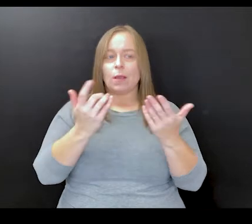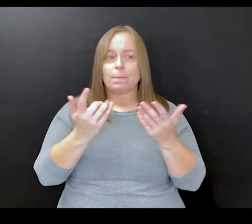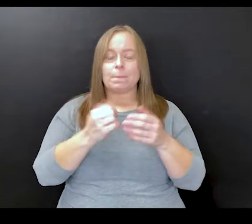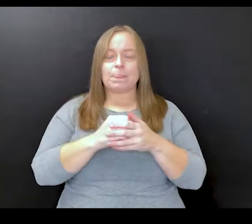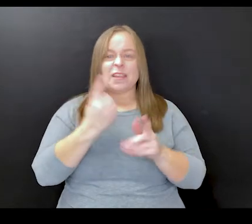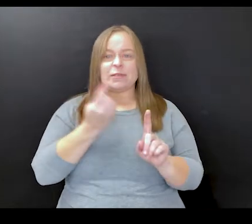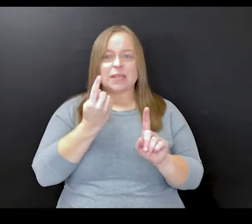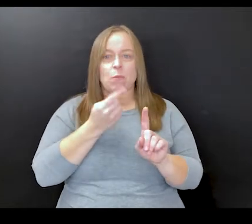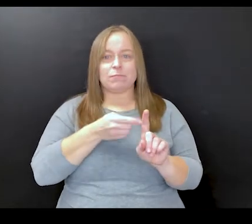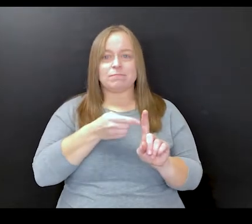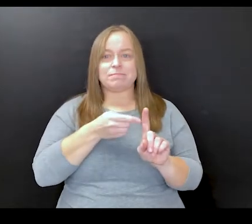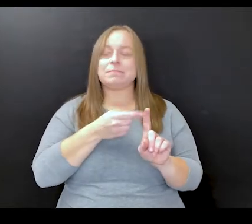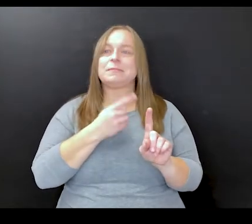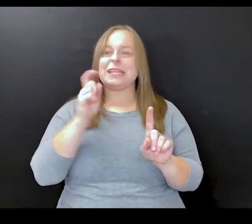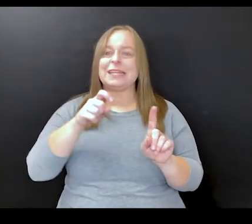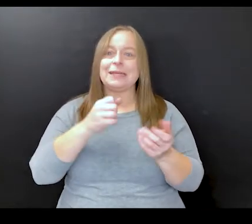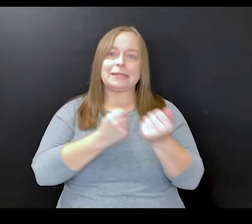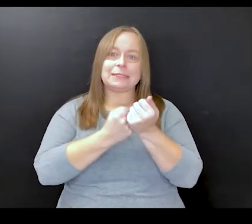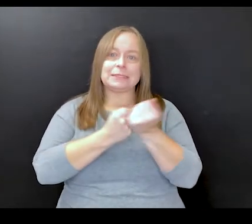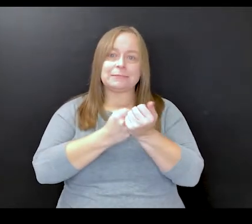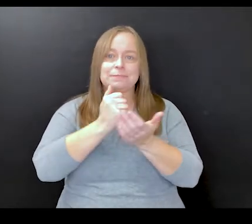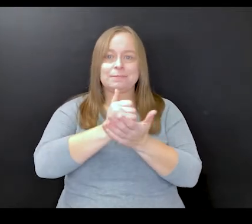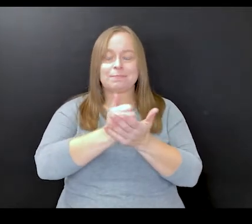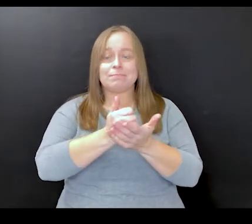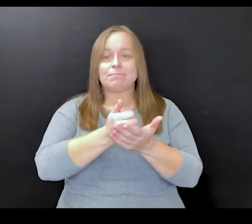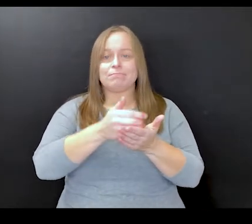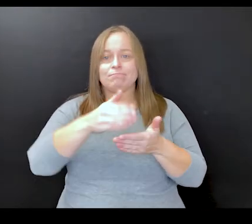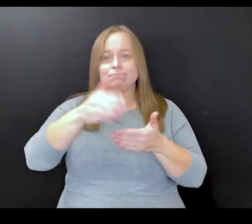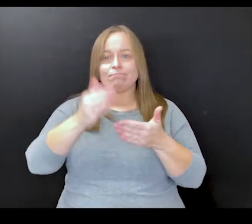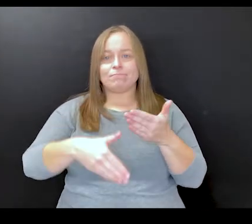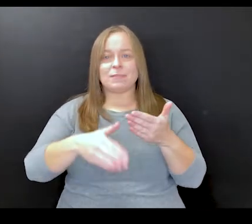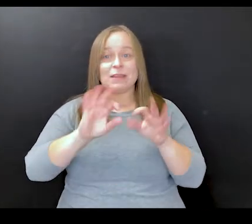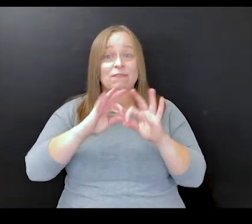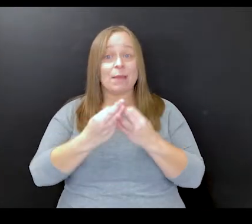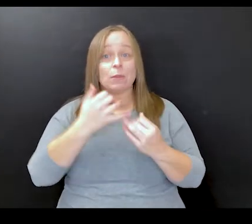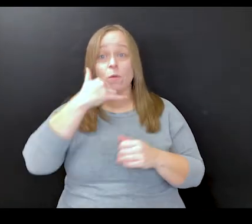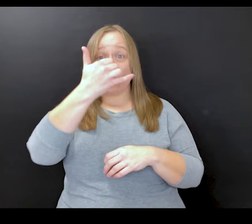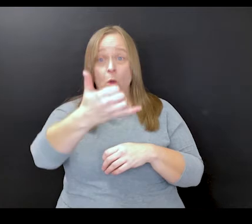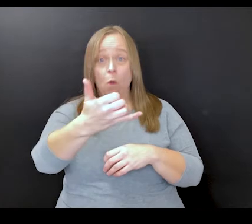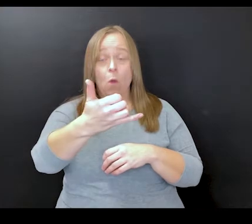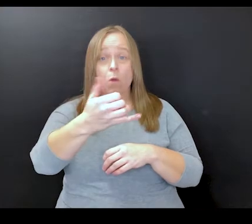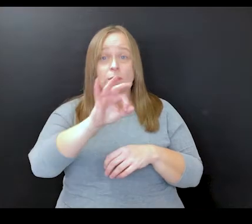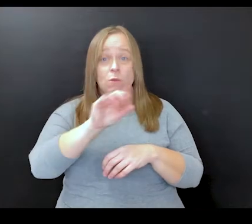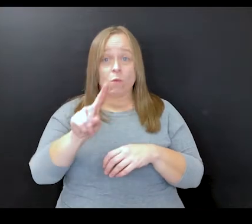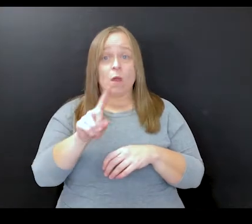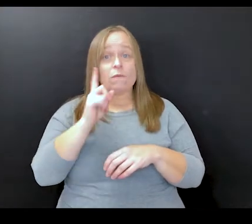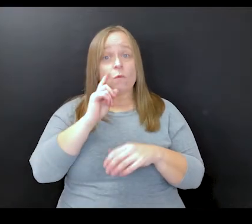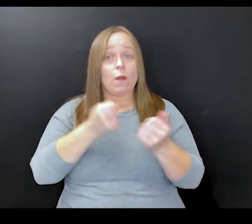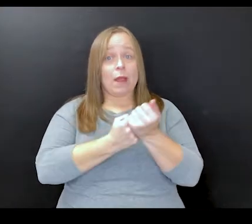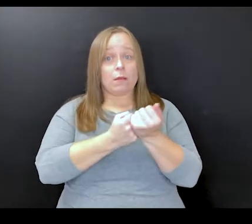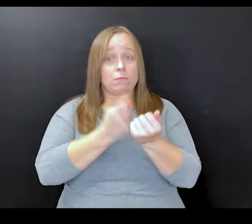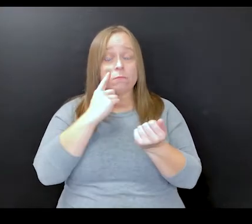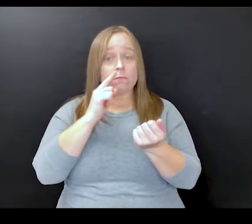He was someone who needed assistance. And in fact, his family had called for assistance for him,